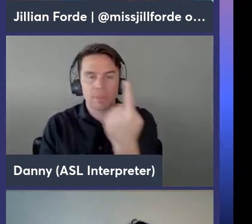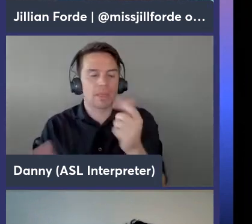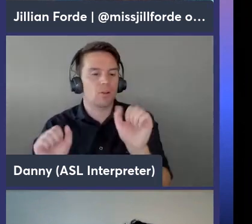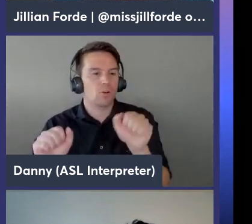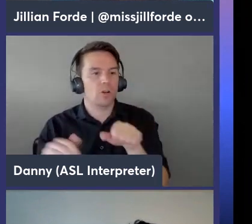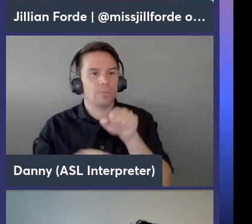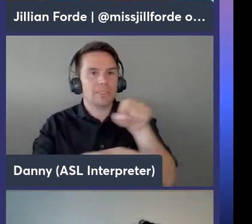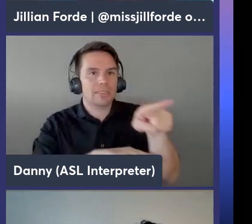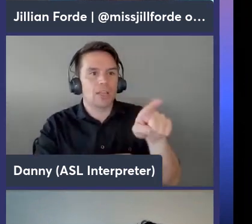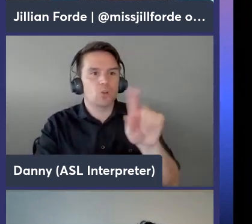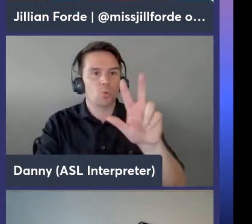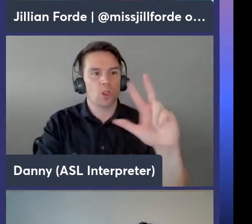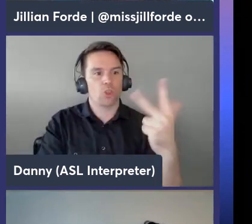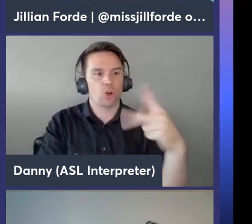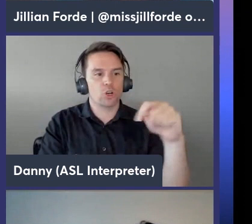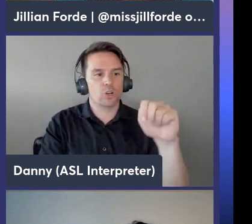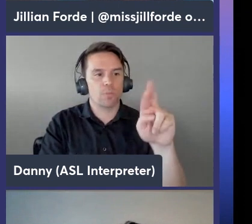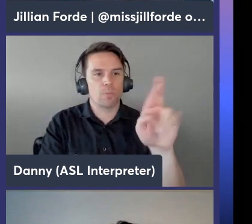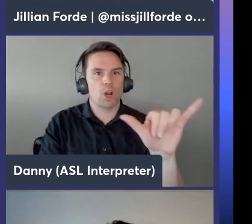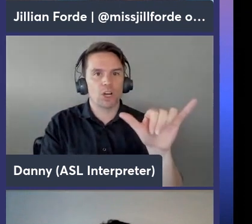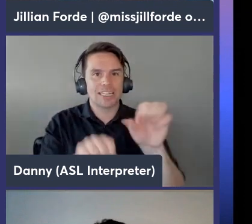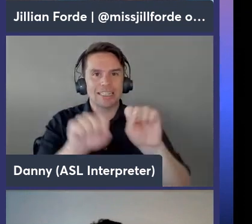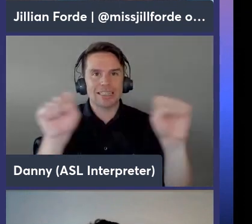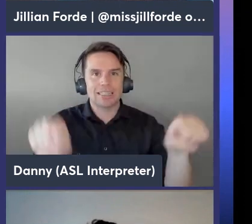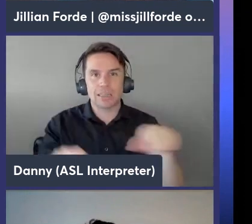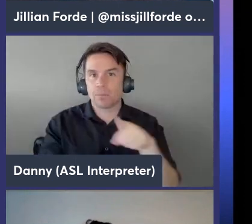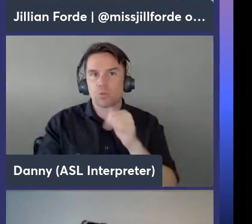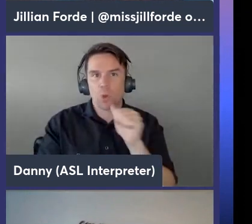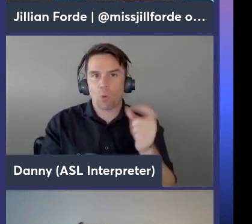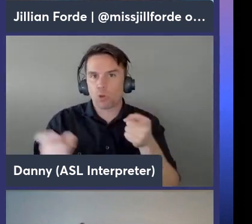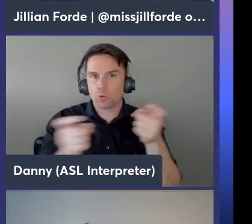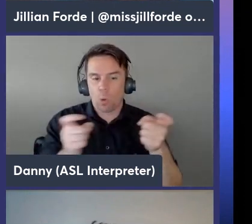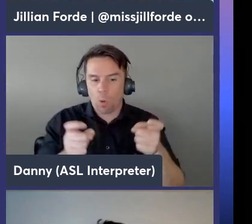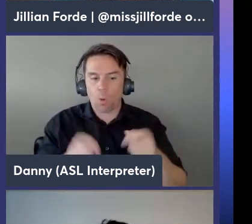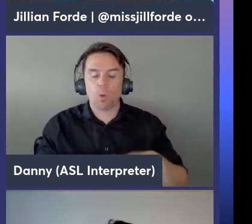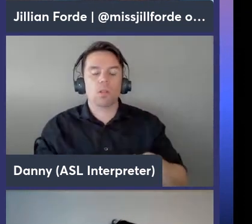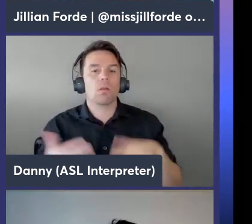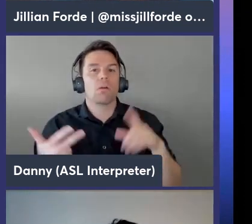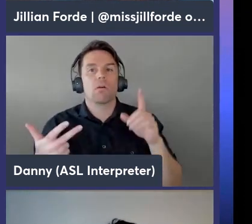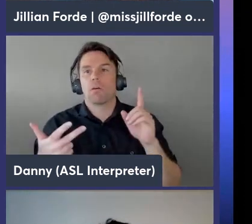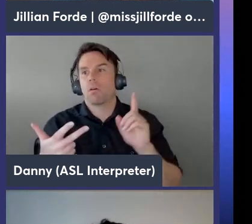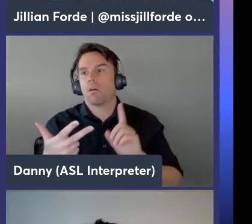that you don't even control. But then basically you can send the task token